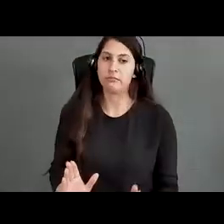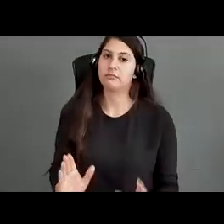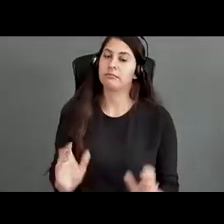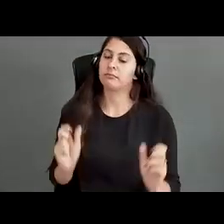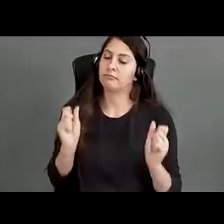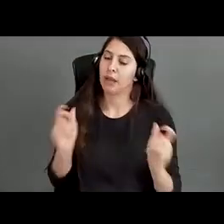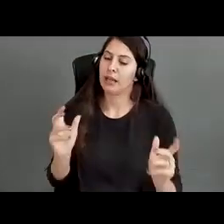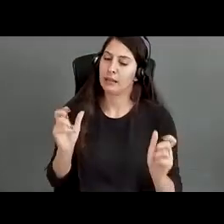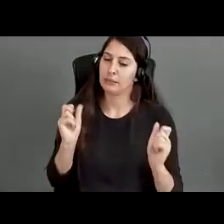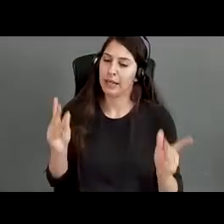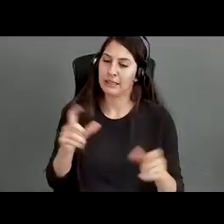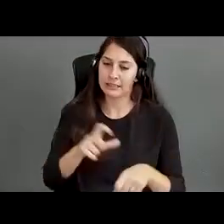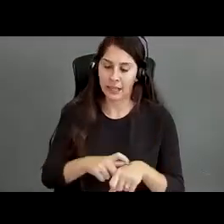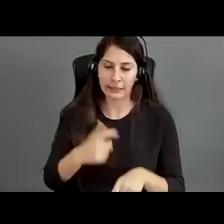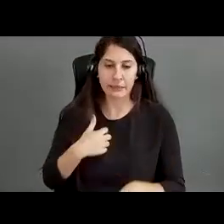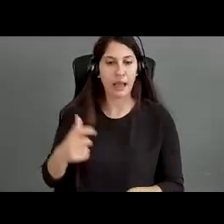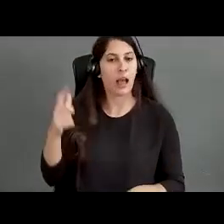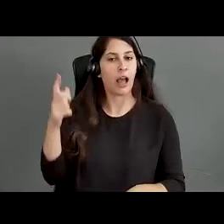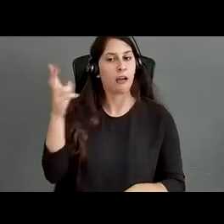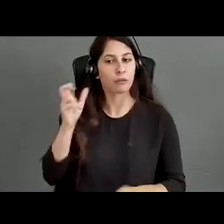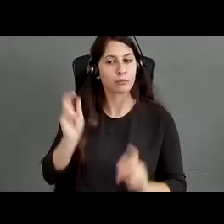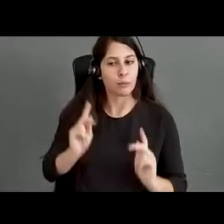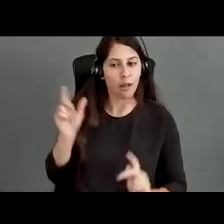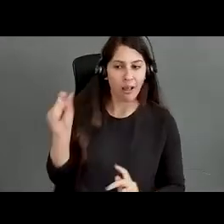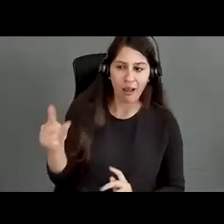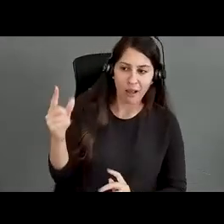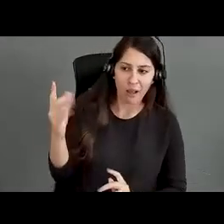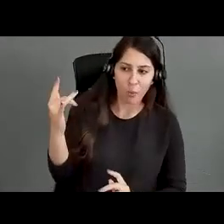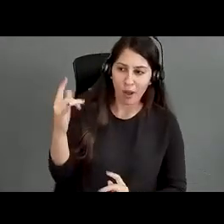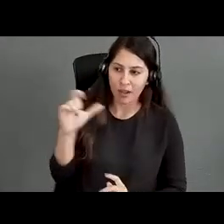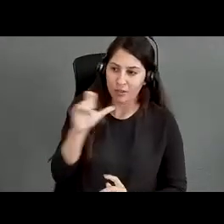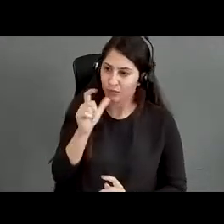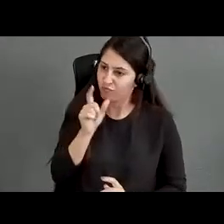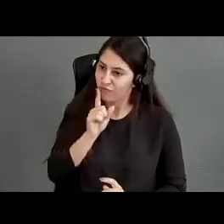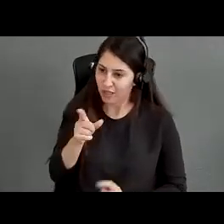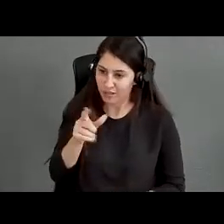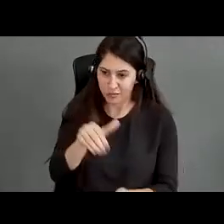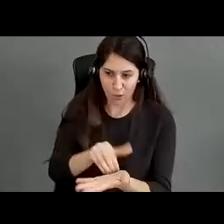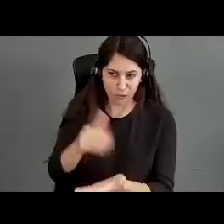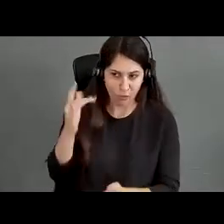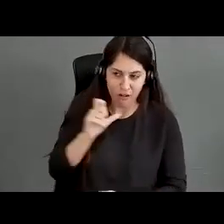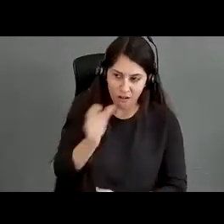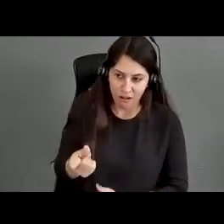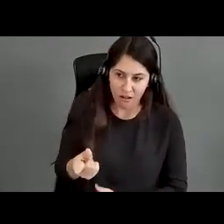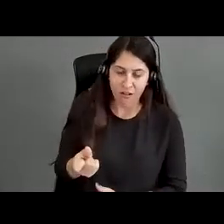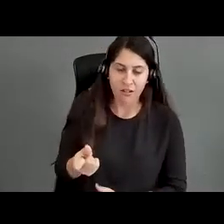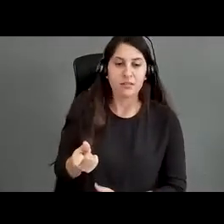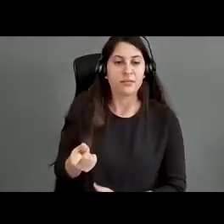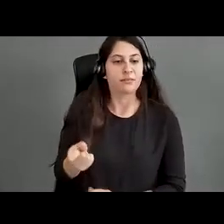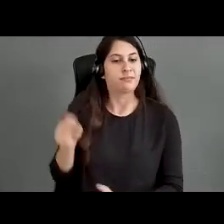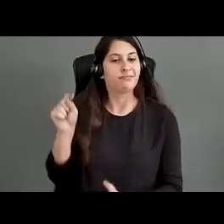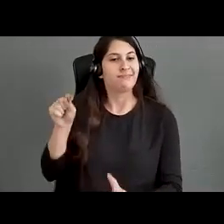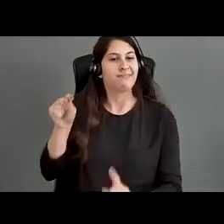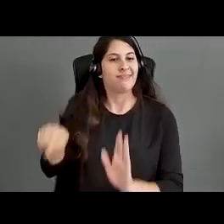I've heard people ask him why he didn't wanna be a real doctor. There's that stigma there,